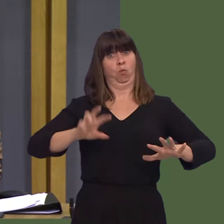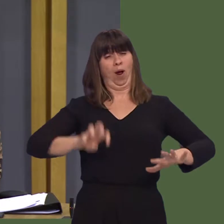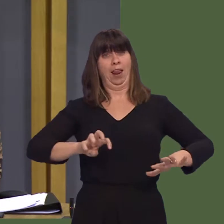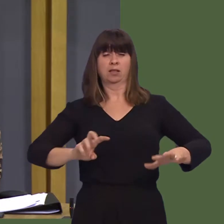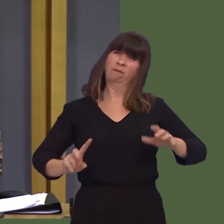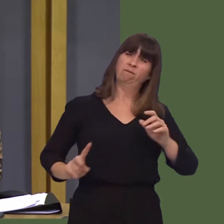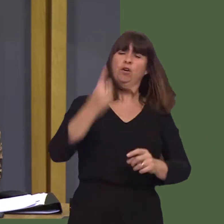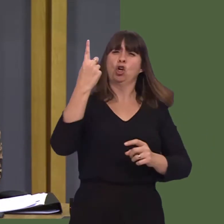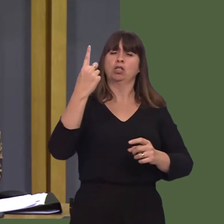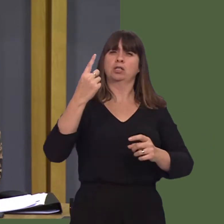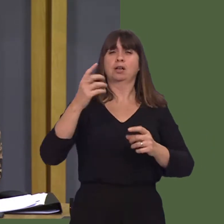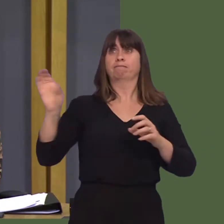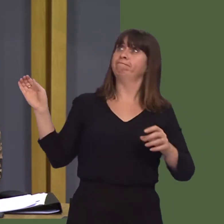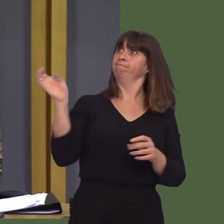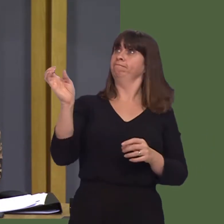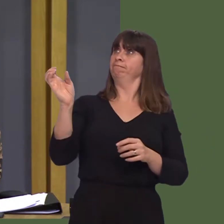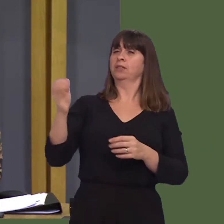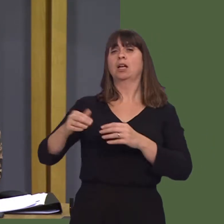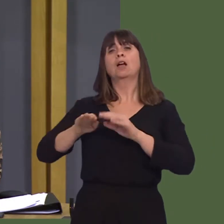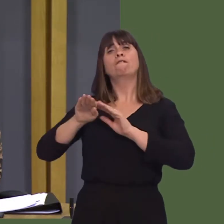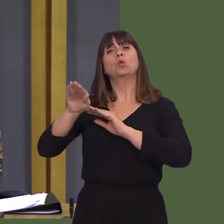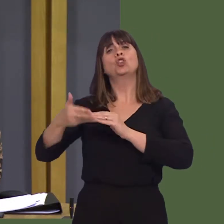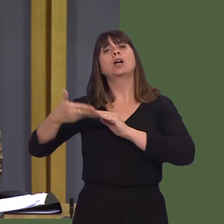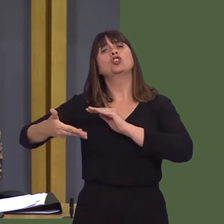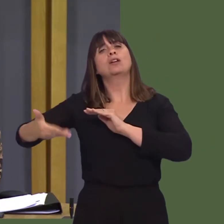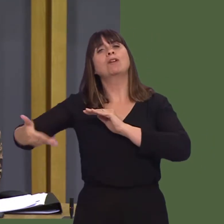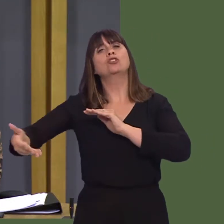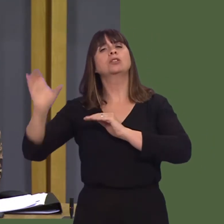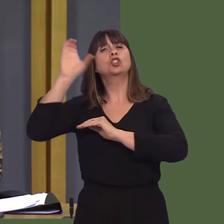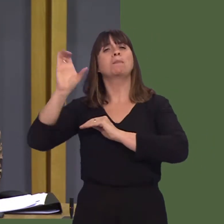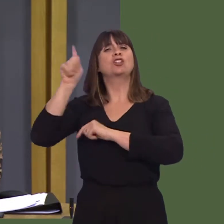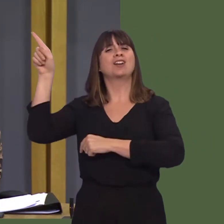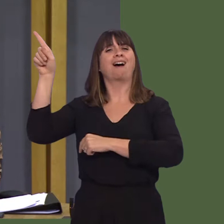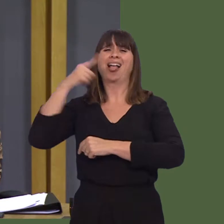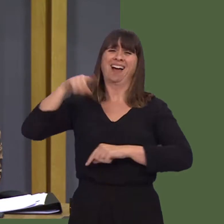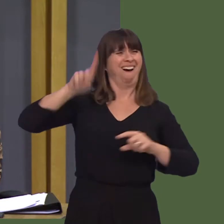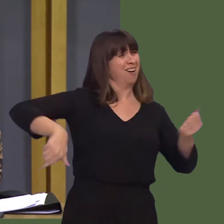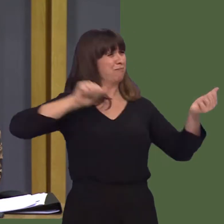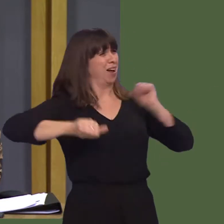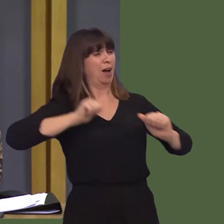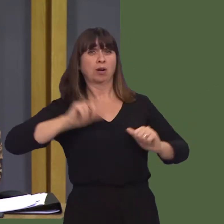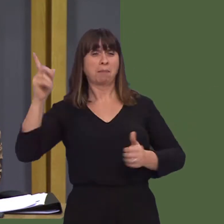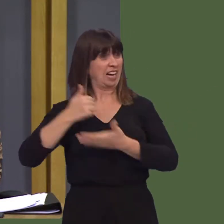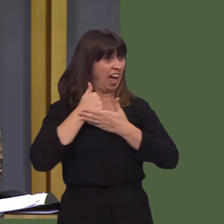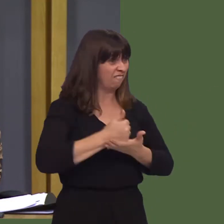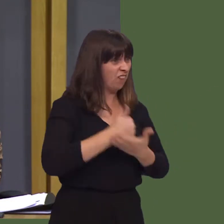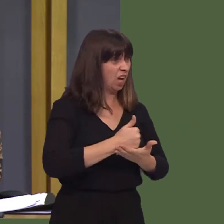commissioner if we ignore her advice on the largest capital decision that the Government's ever made?